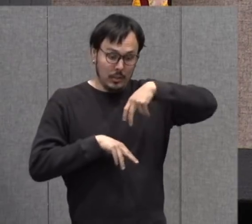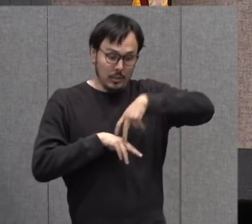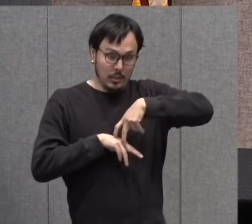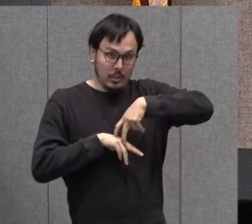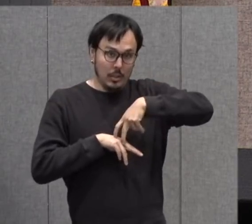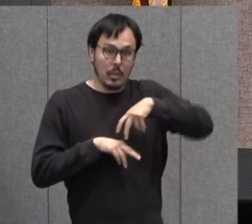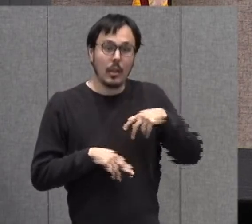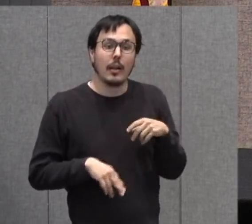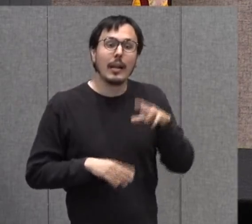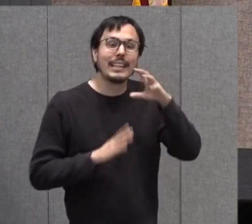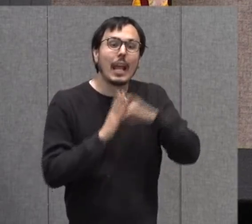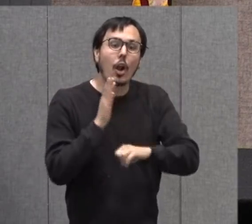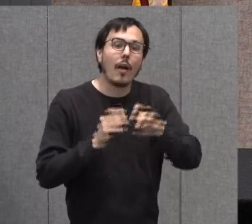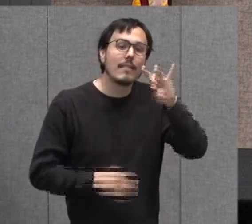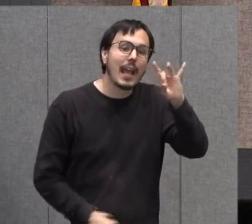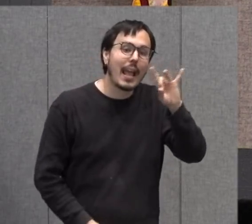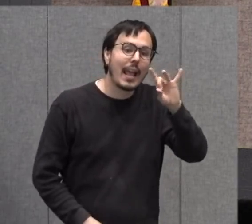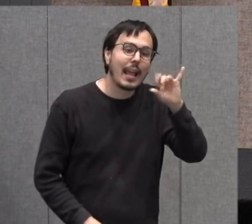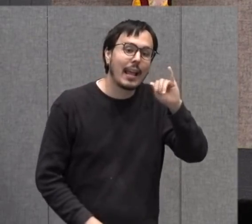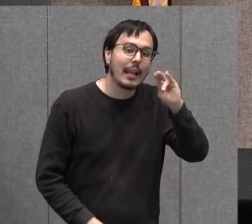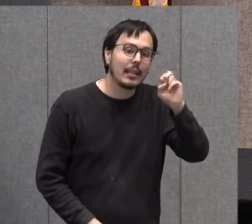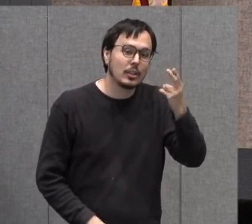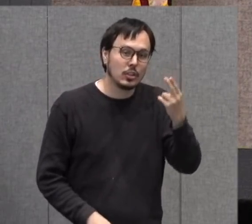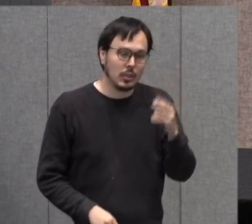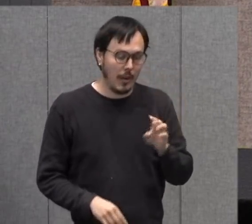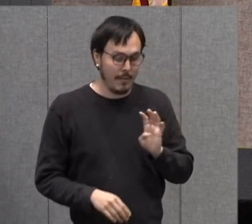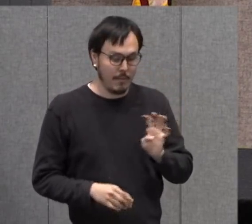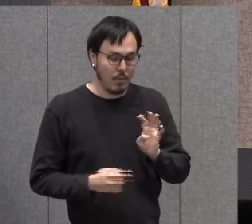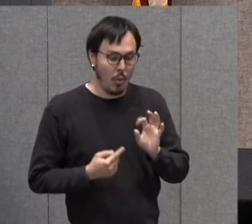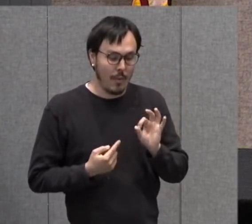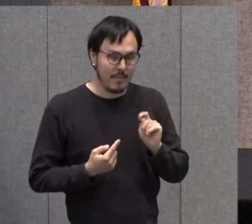So, they multiplied four feet times a million kids